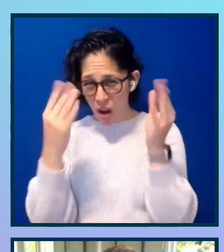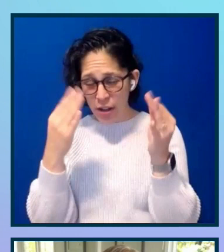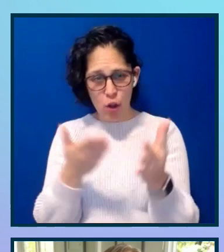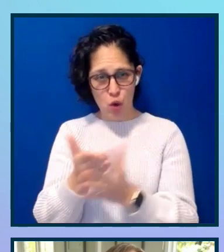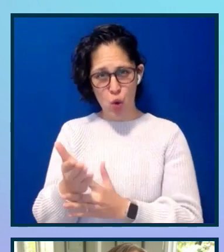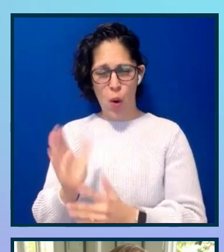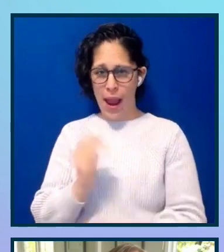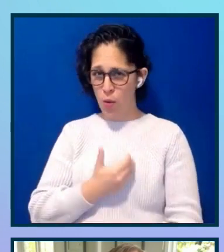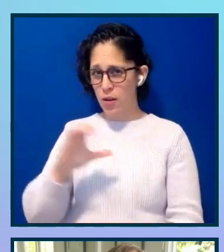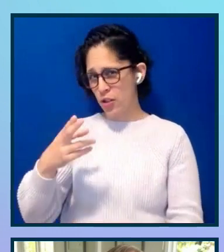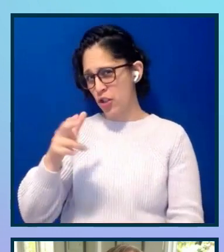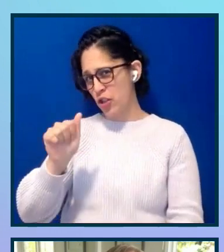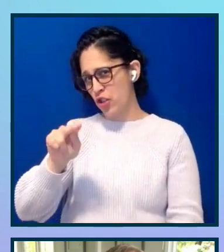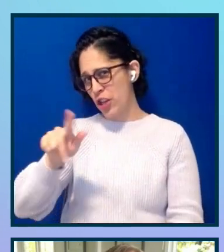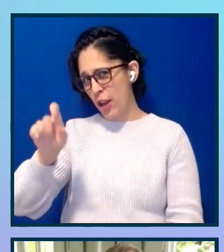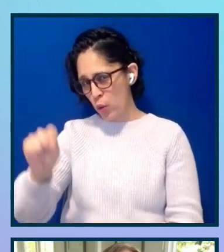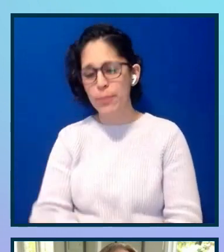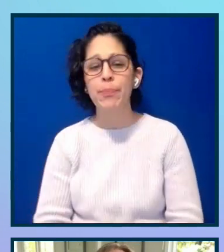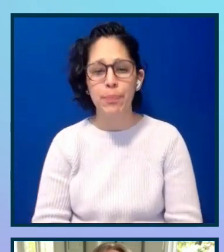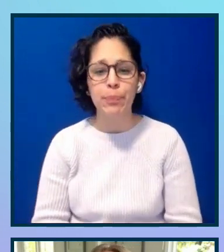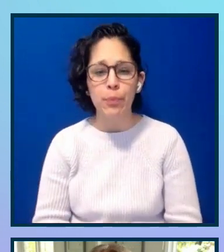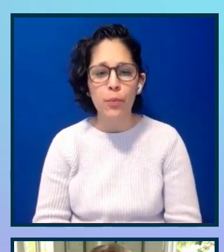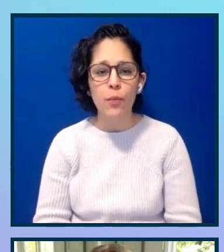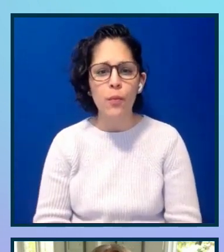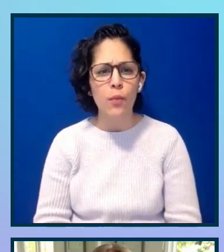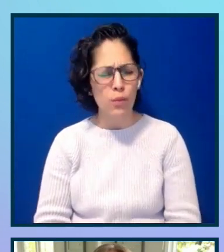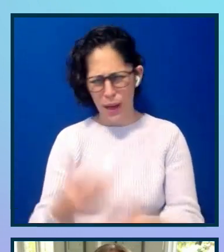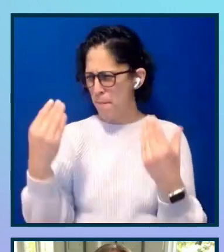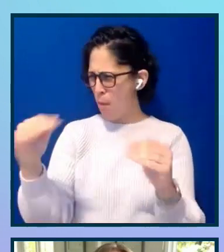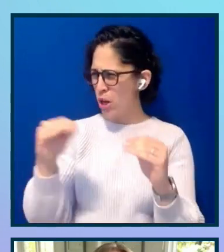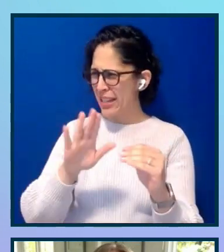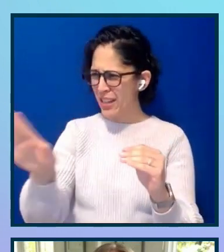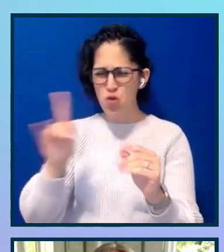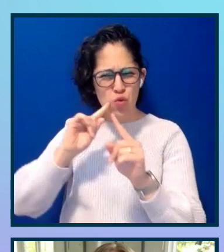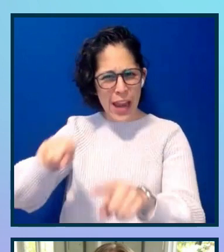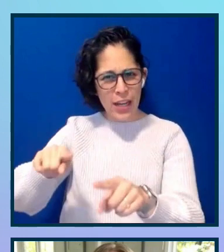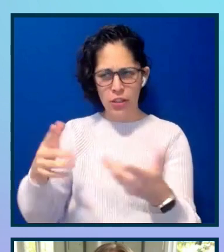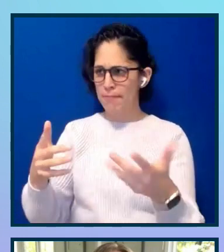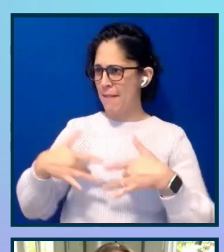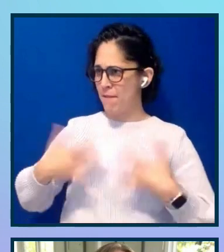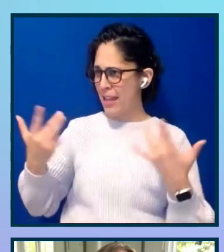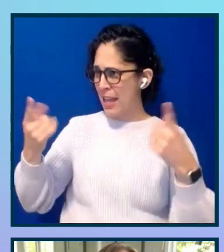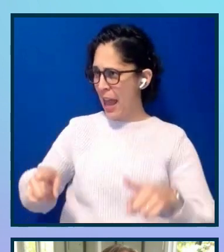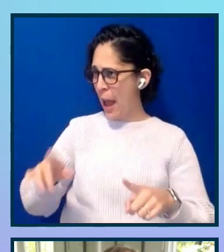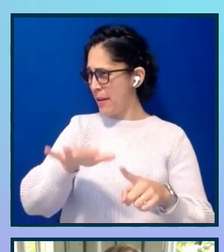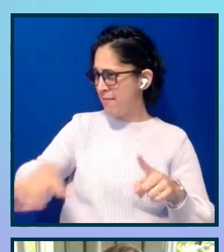And we're gonna look at the reactions to market of how we respond to events that take place in the overall market